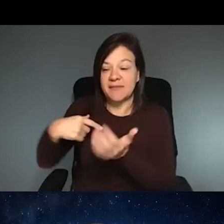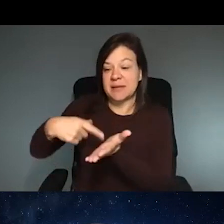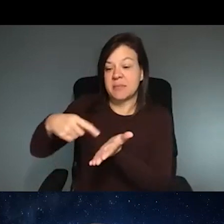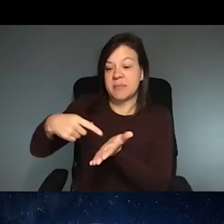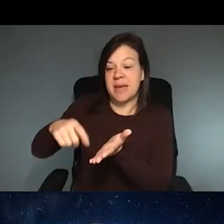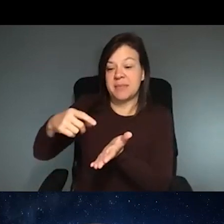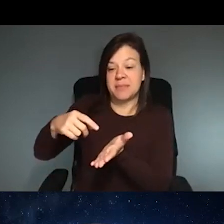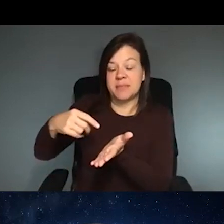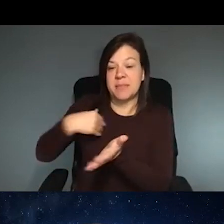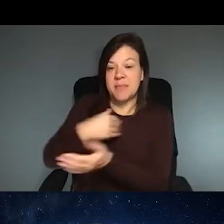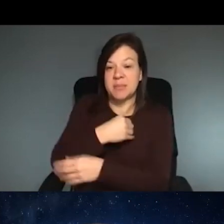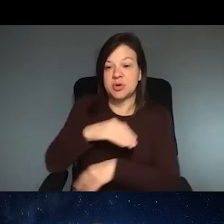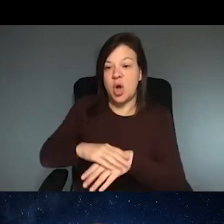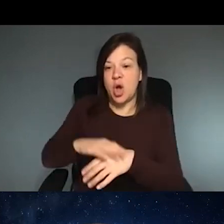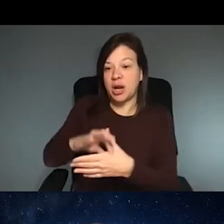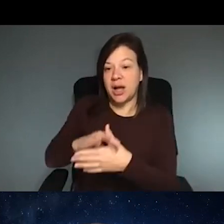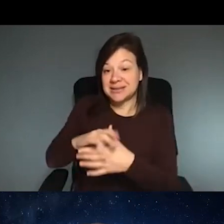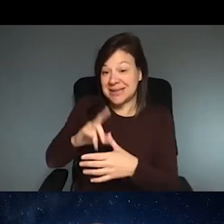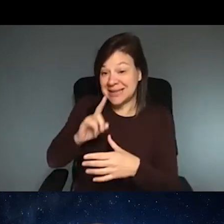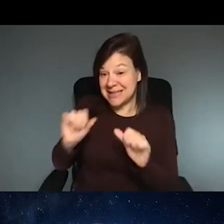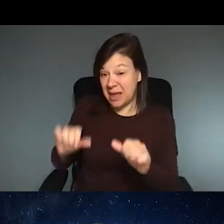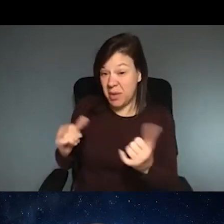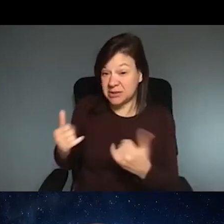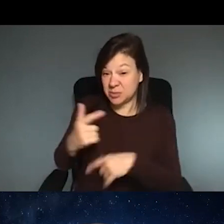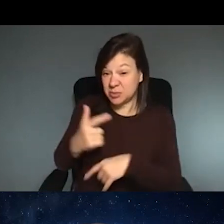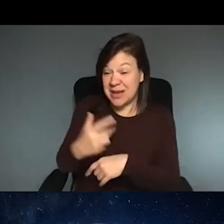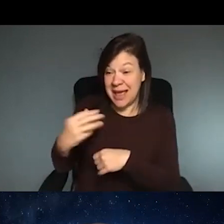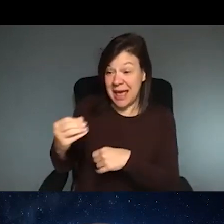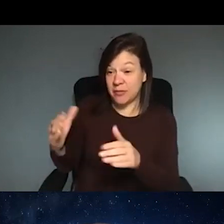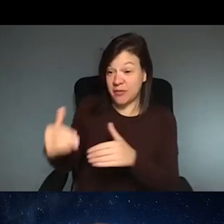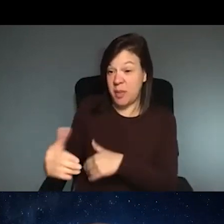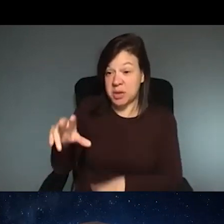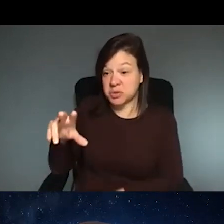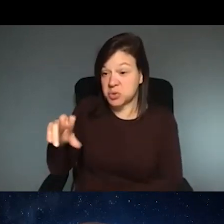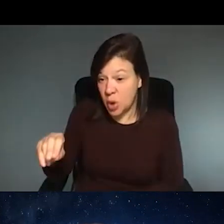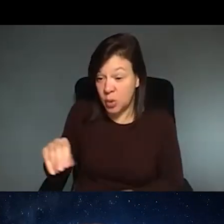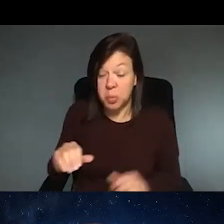THIS POSSIBLE TODAY, NO. CAN IT BE POSSIBLE?